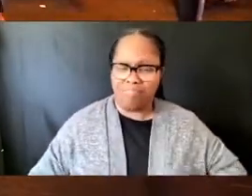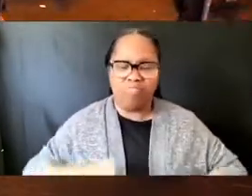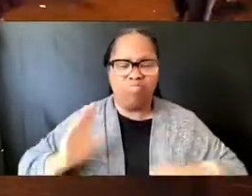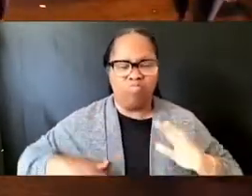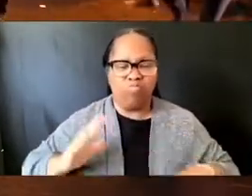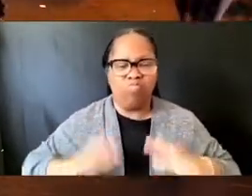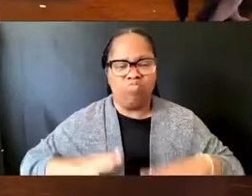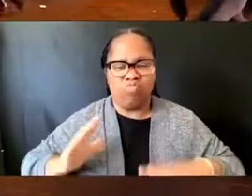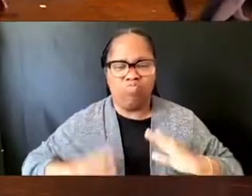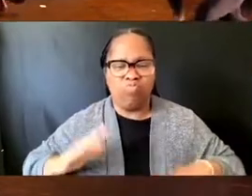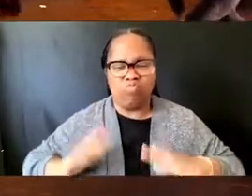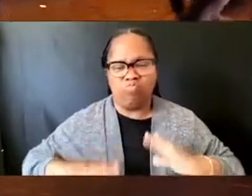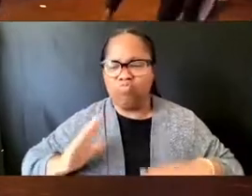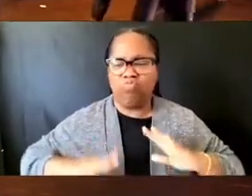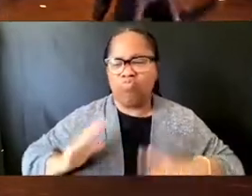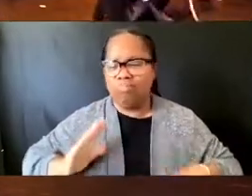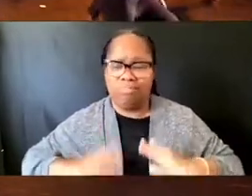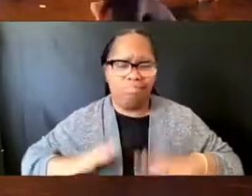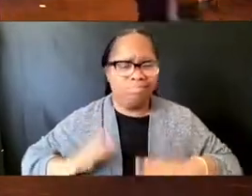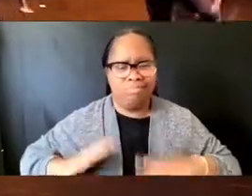(drums playing)